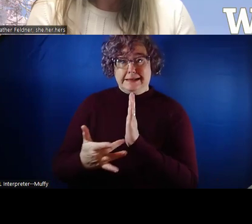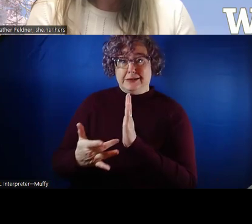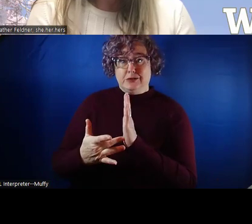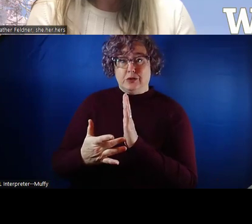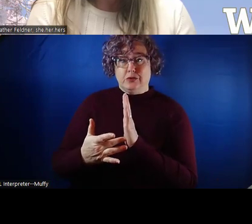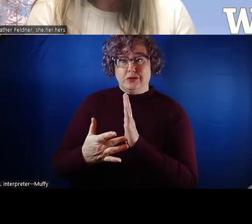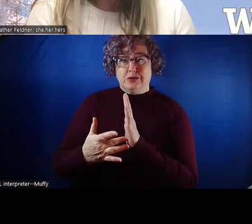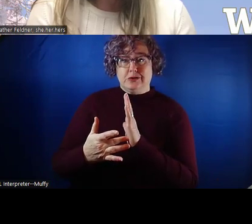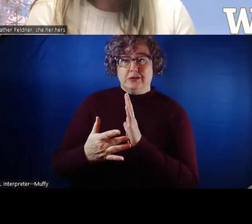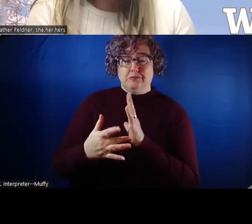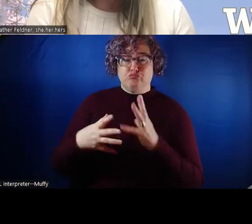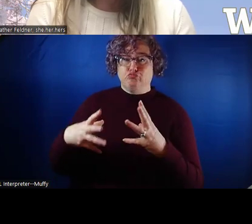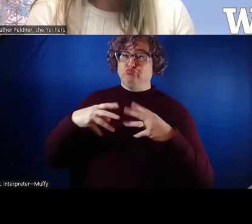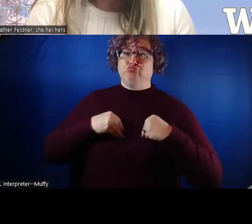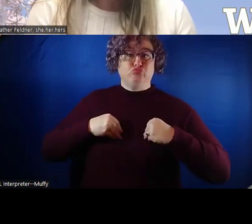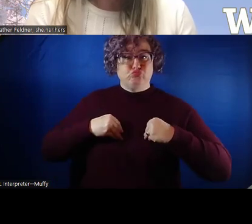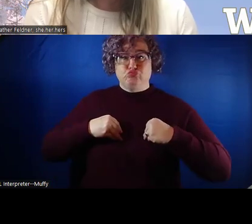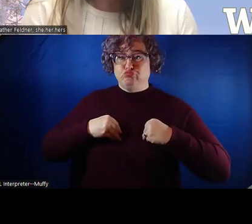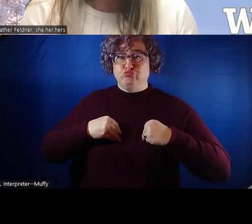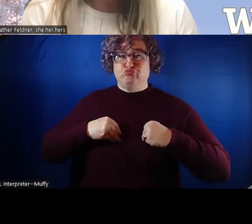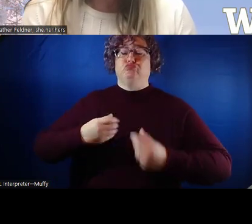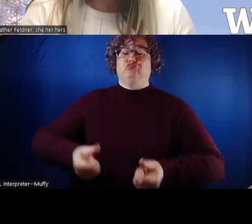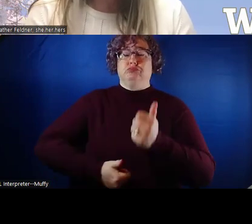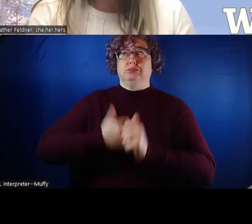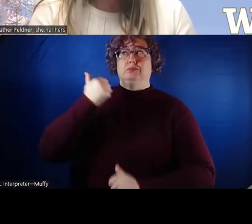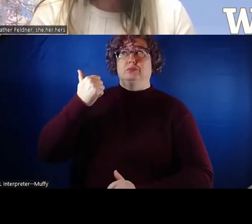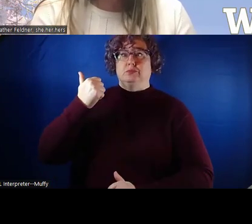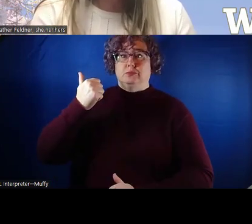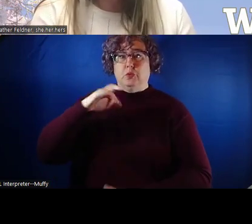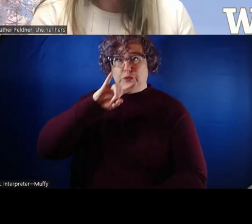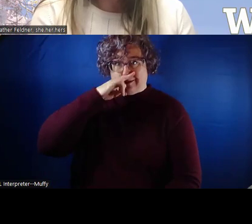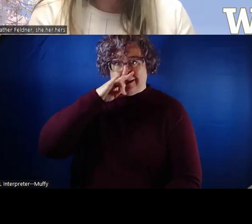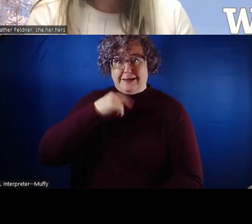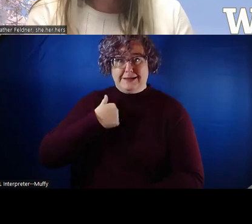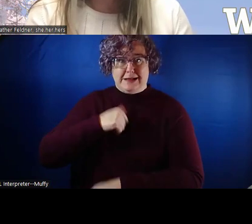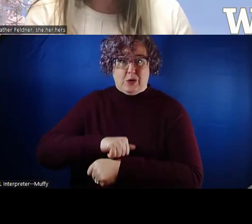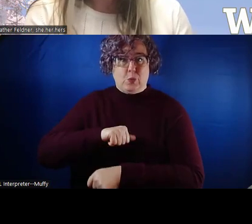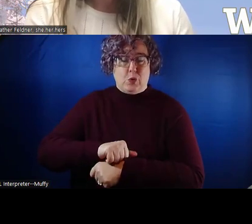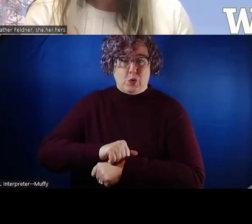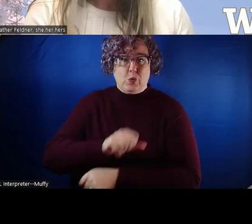by I would say a vast majority of the kids that I worked with clinically.